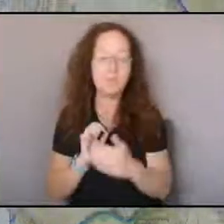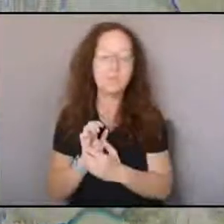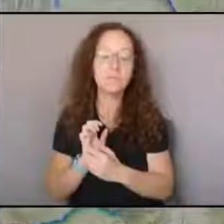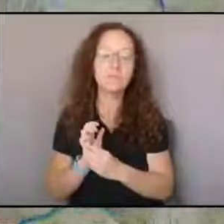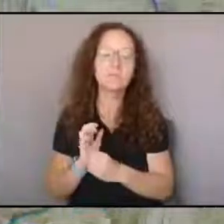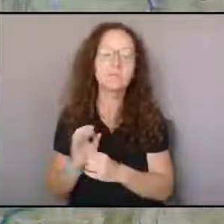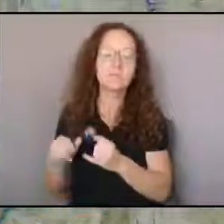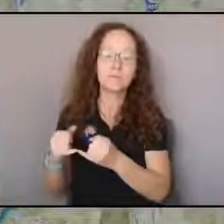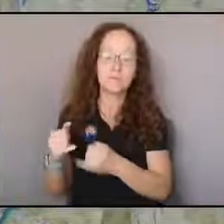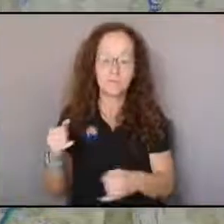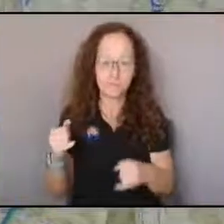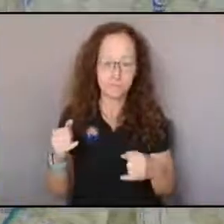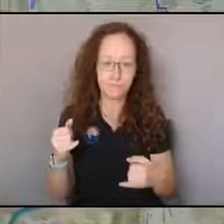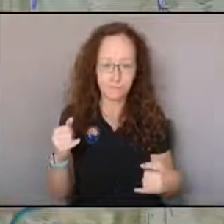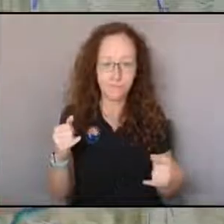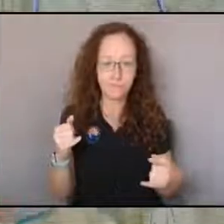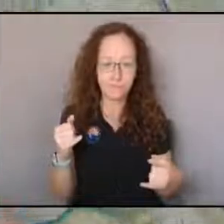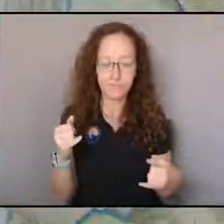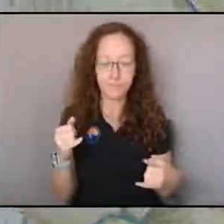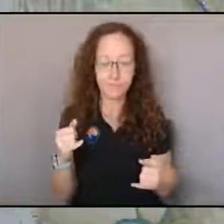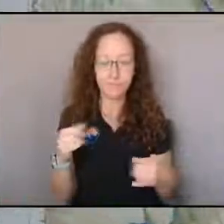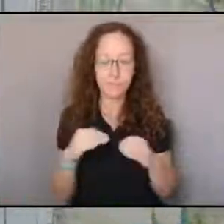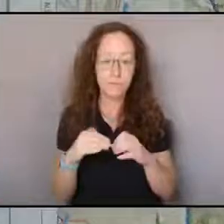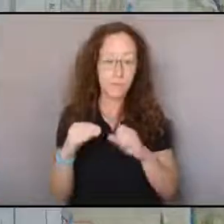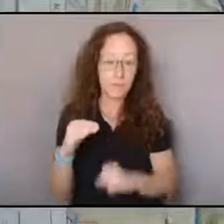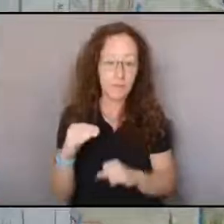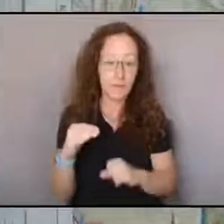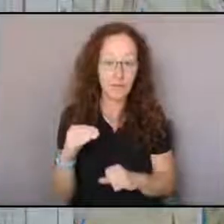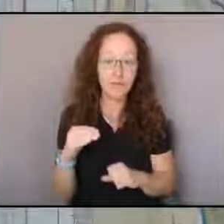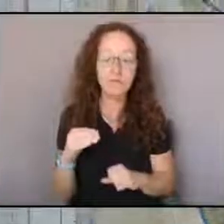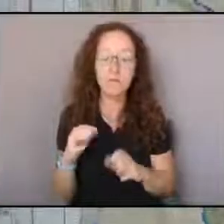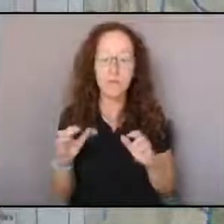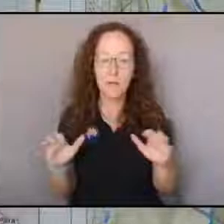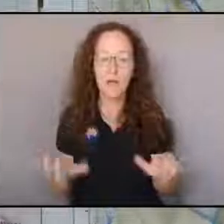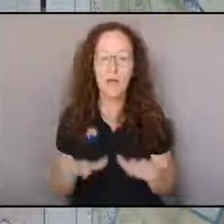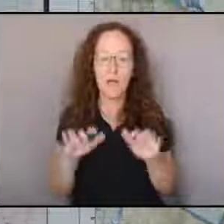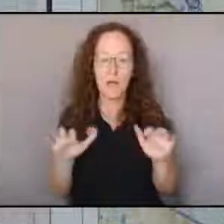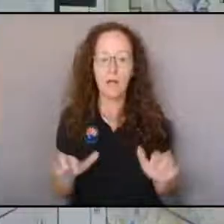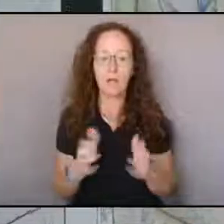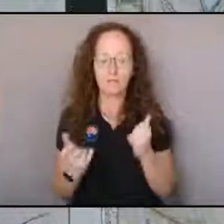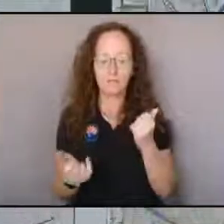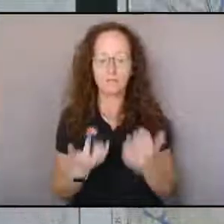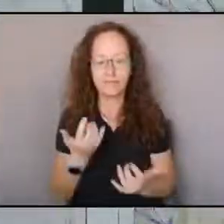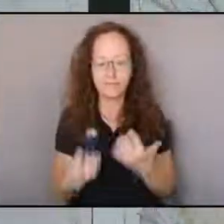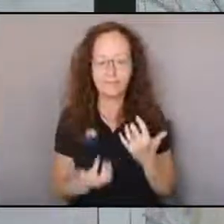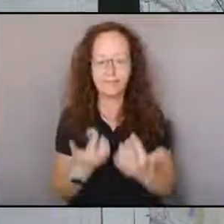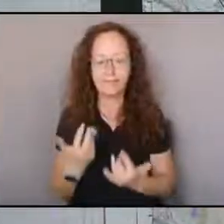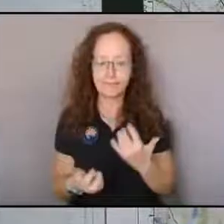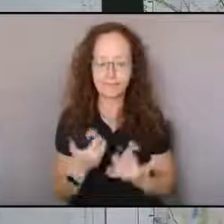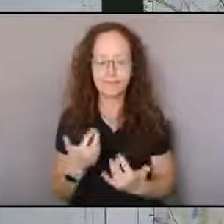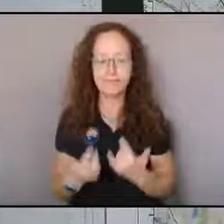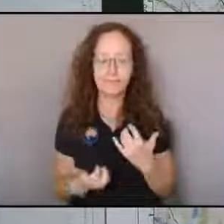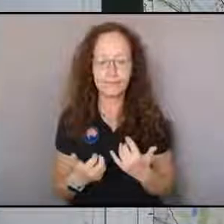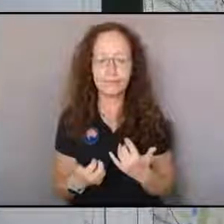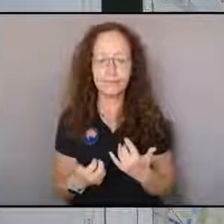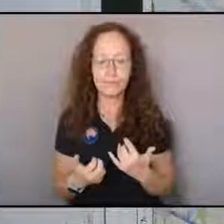LINE. WHILE I'M DOWN IN THIS SECTION, DOWN FURTHER TO THE SOUTH, THERE WAS ACTIVITY ON THE -- IT WOULD BE ABOUT